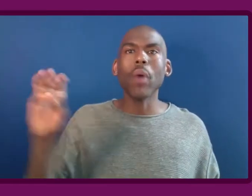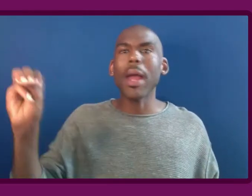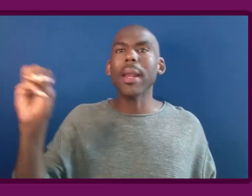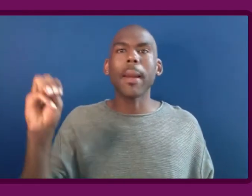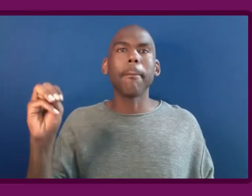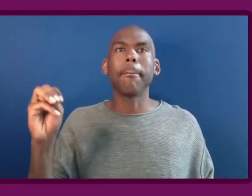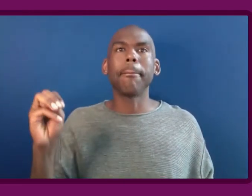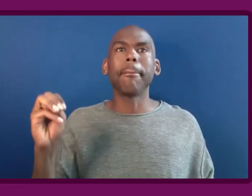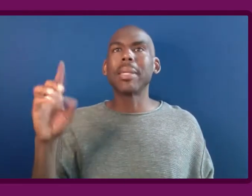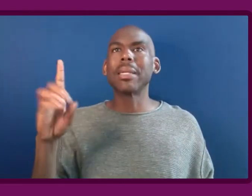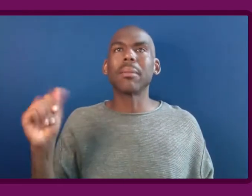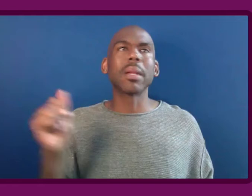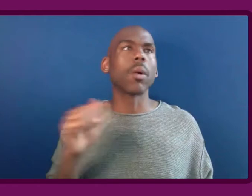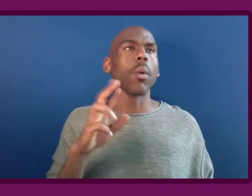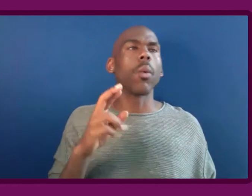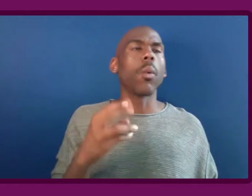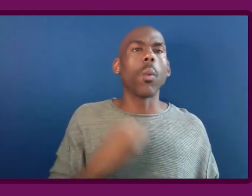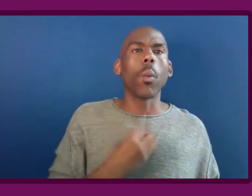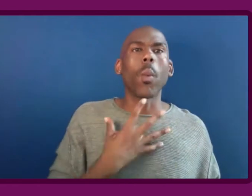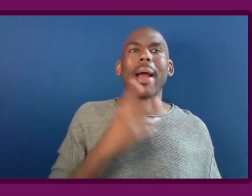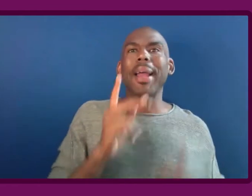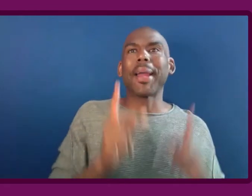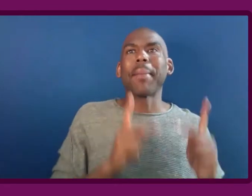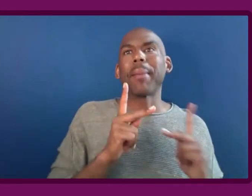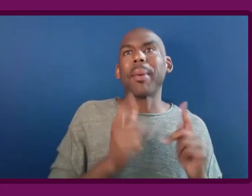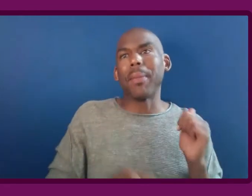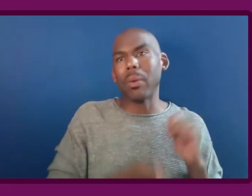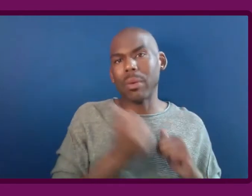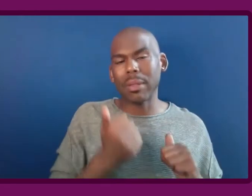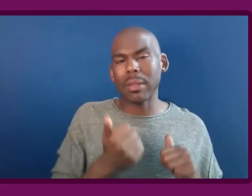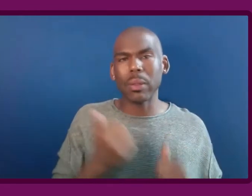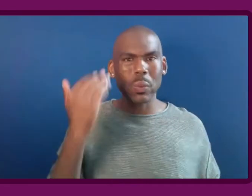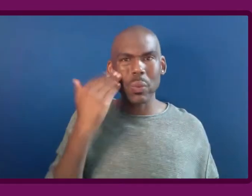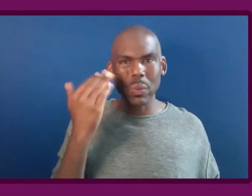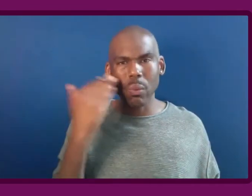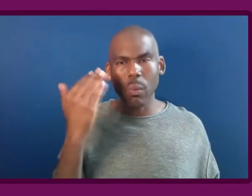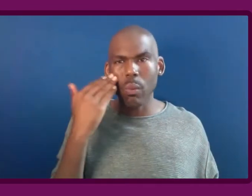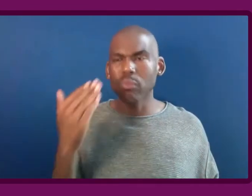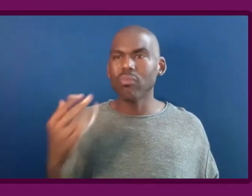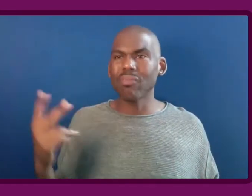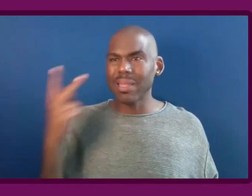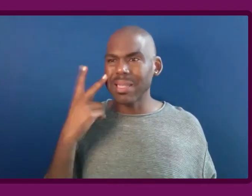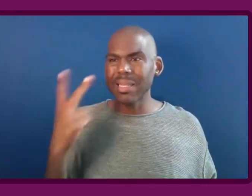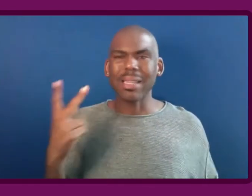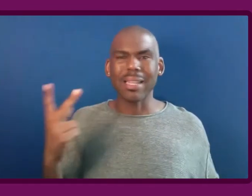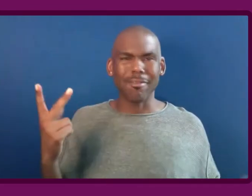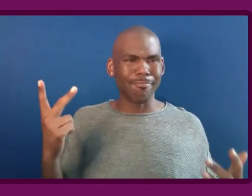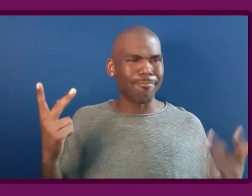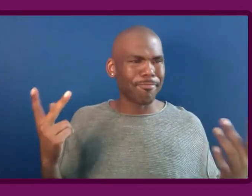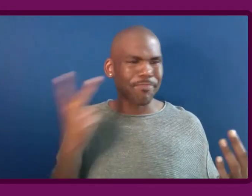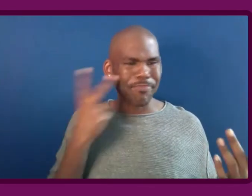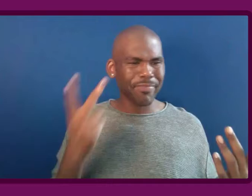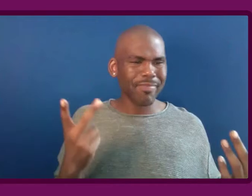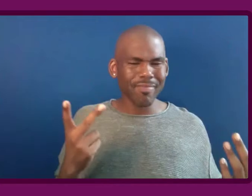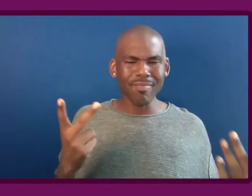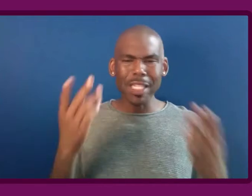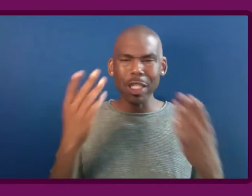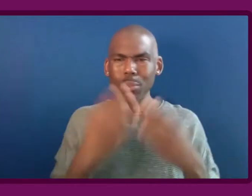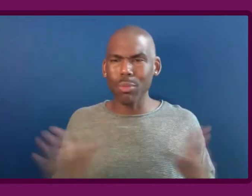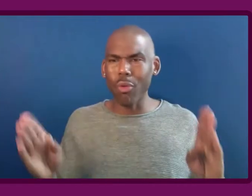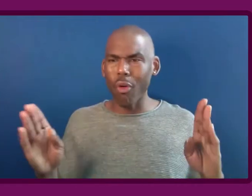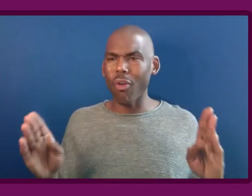or white people with disabilities, mostly. It's about seeing that there's this broad